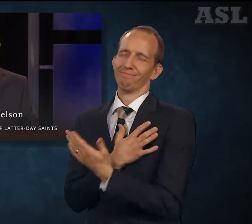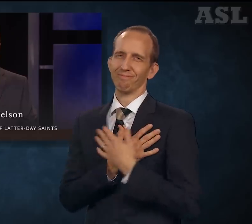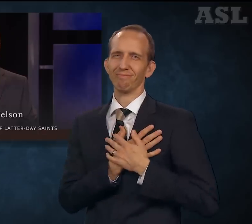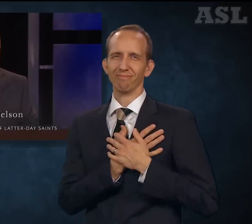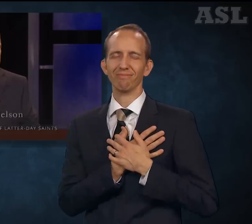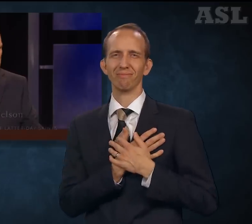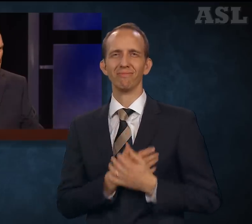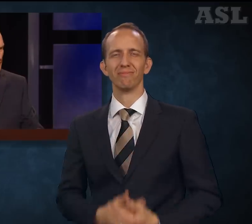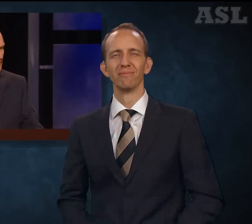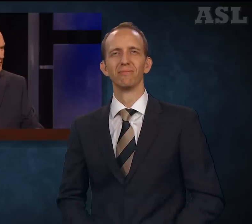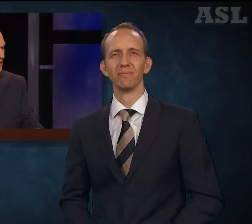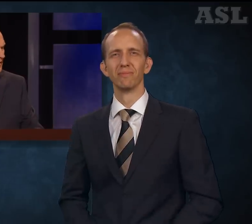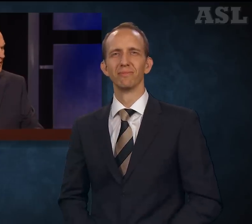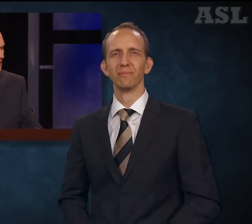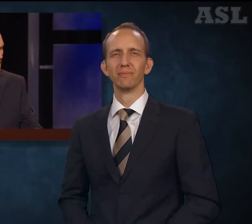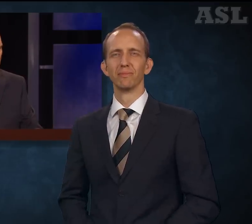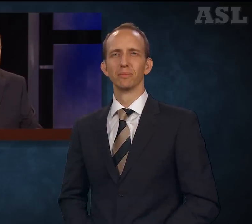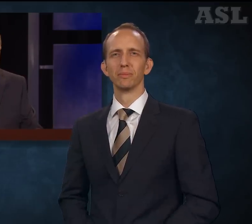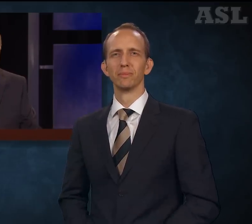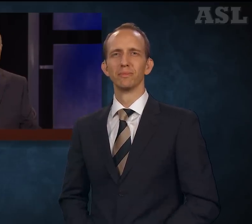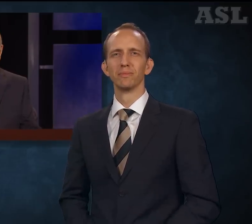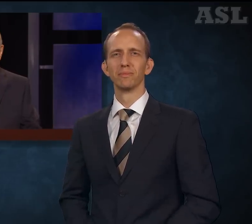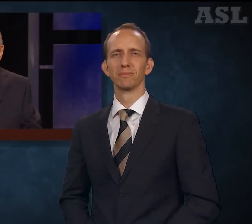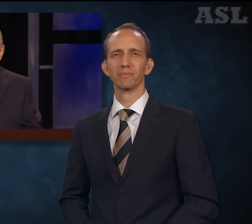CHOIR. YOU DID THAT WELL.